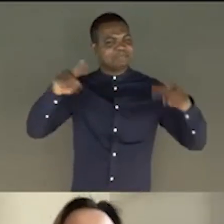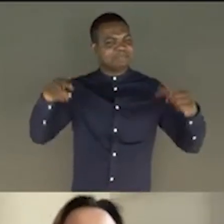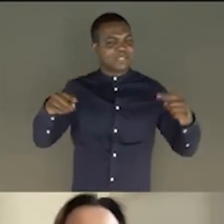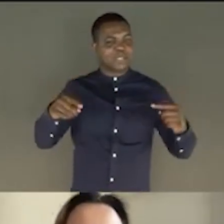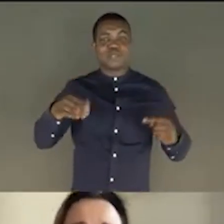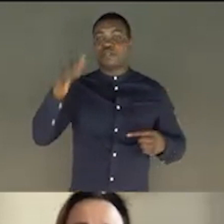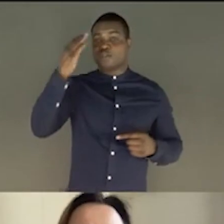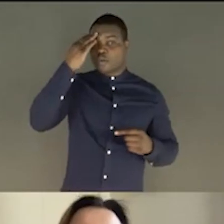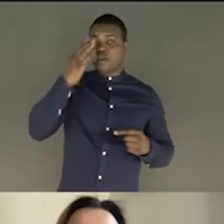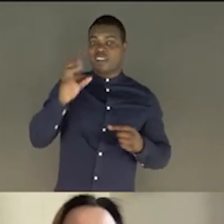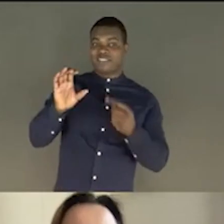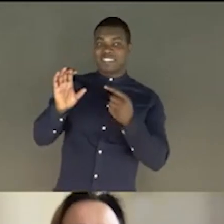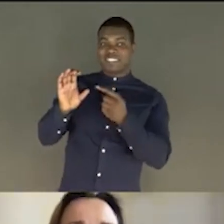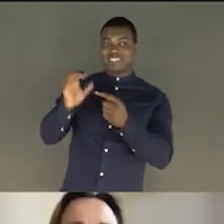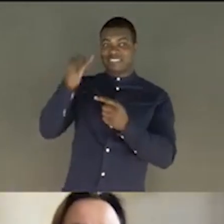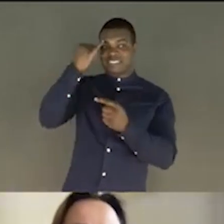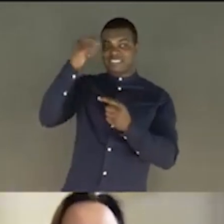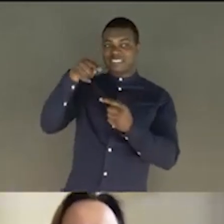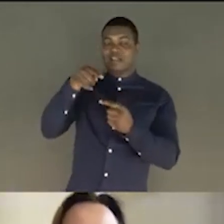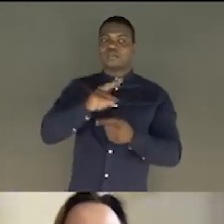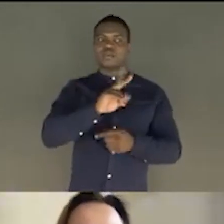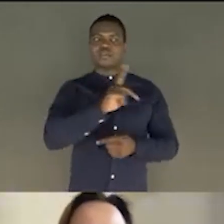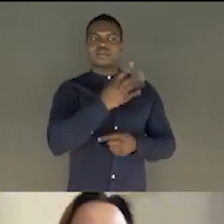it's usually sensitive, just say that it's something that has